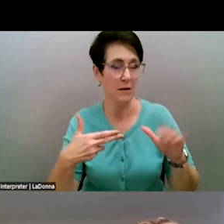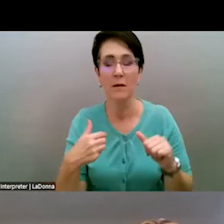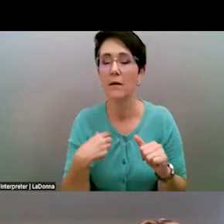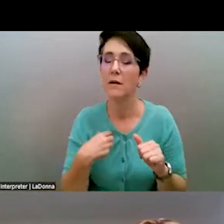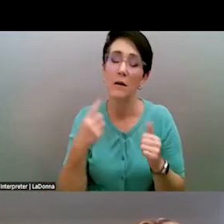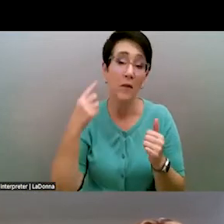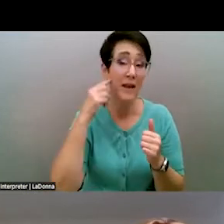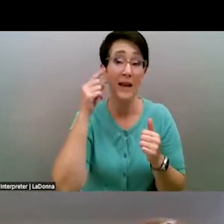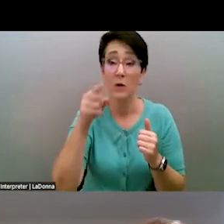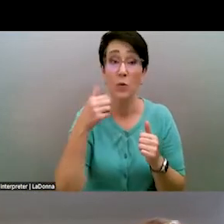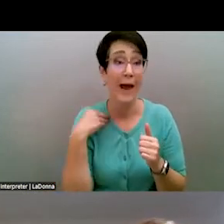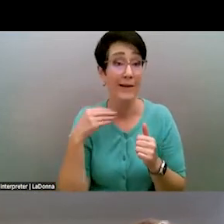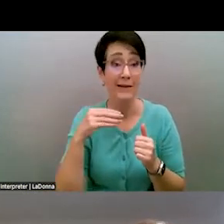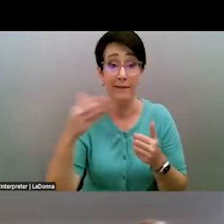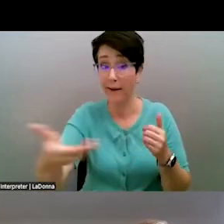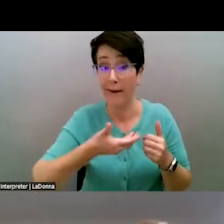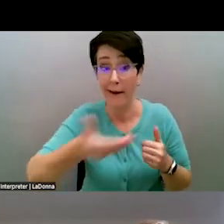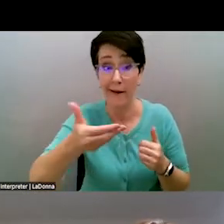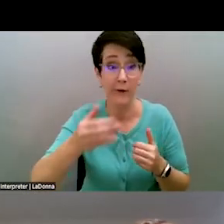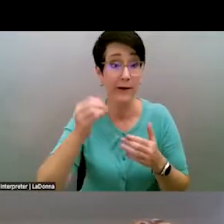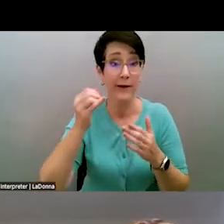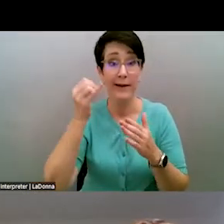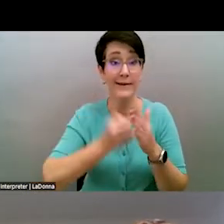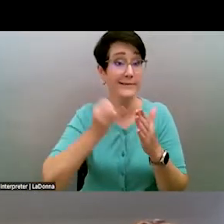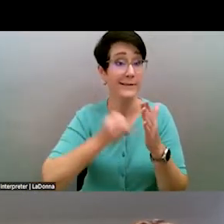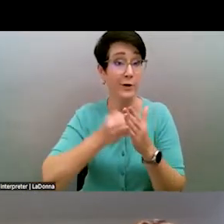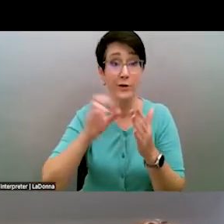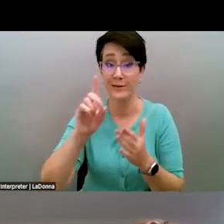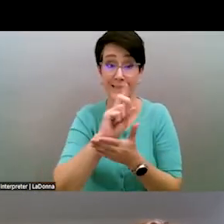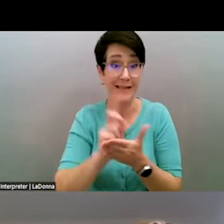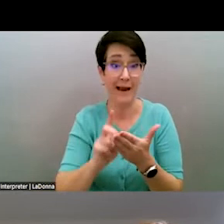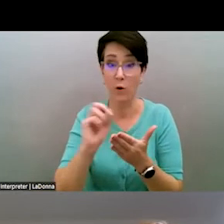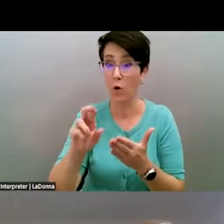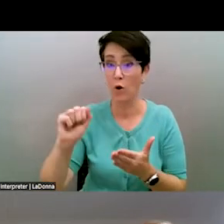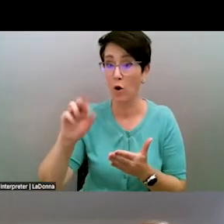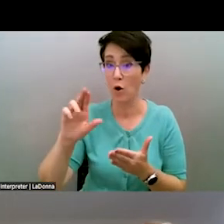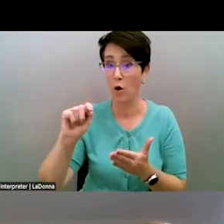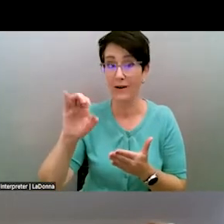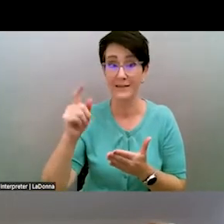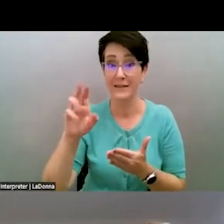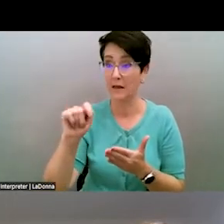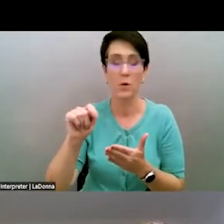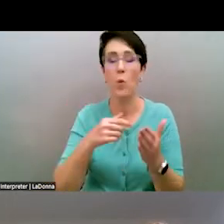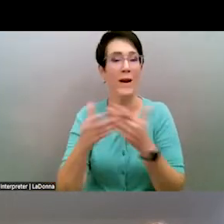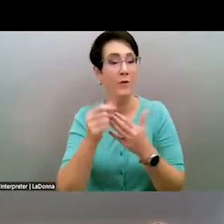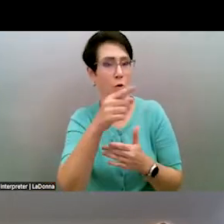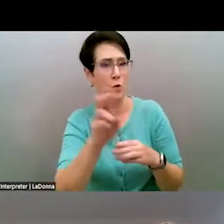INTERIOR DESIGNERS OR ARCHITECTS, REALLY HELPFUL TO GOT DOWN TO THAT. YOU KNOW I LEARNED A WHILE